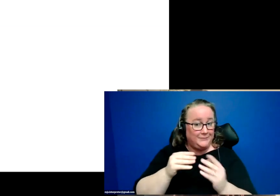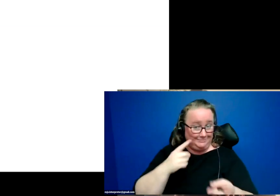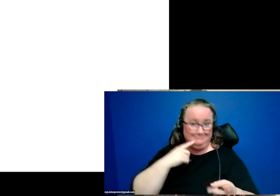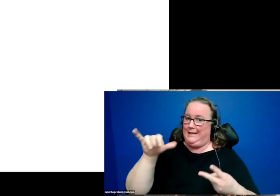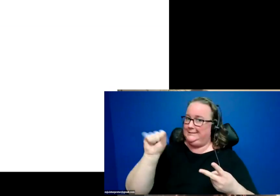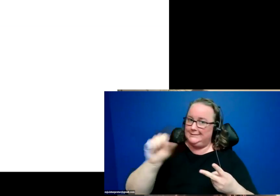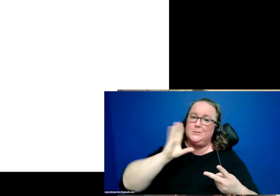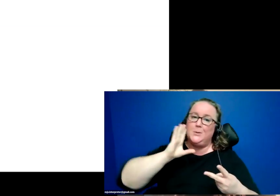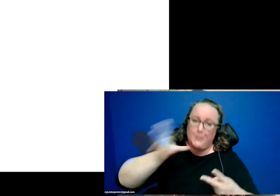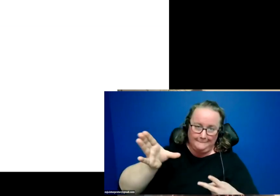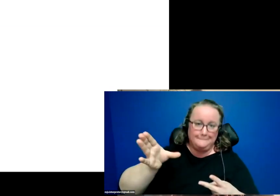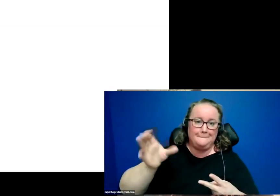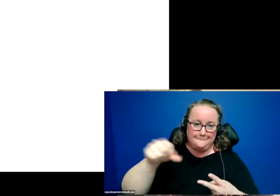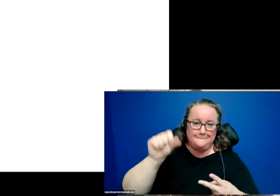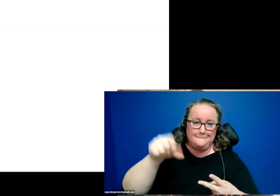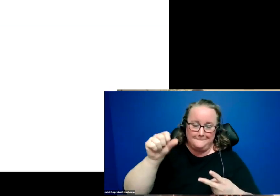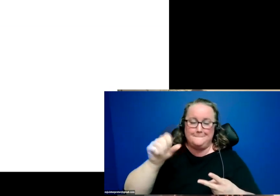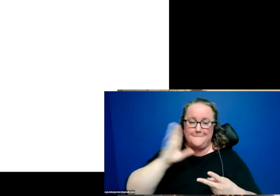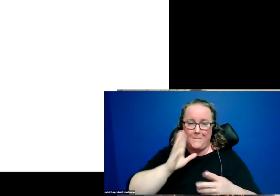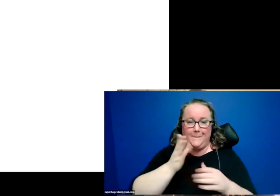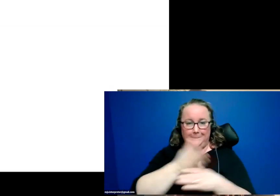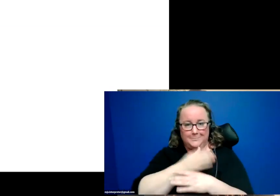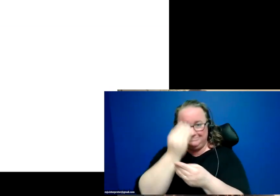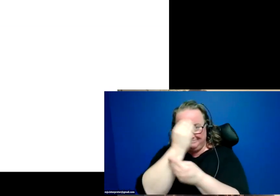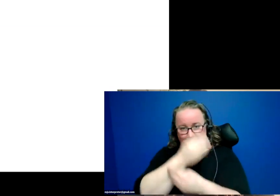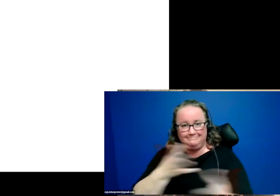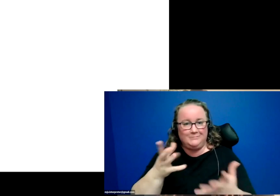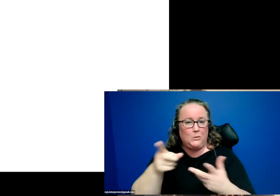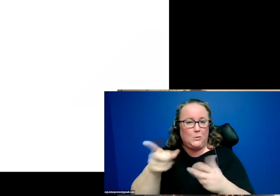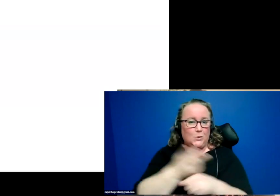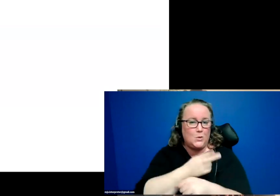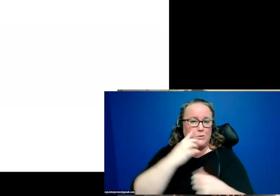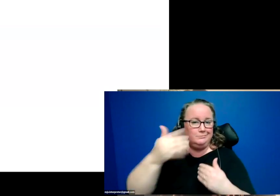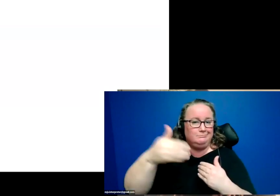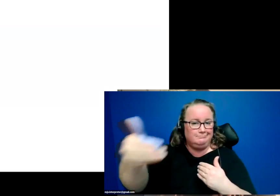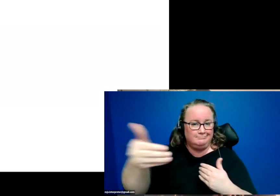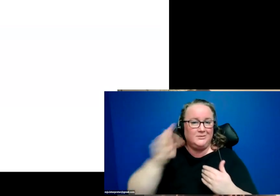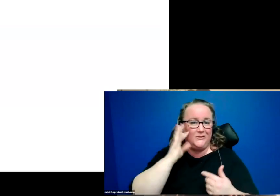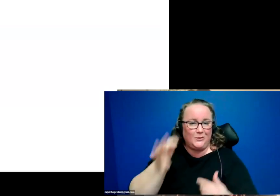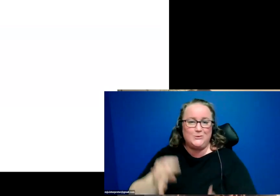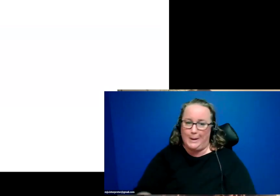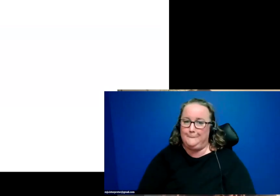We will be sharing them so that you can use them as a reference for future use.